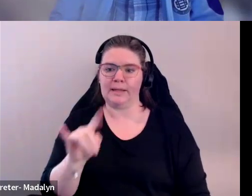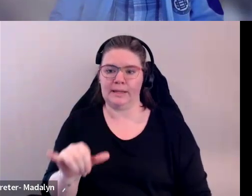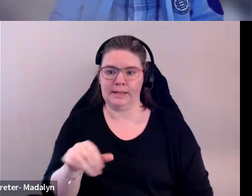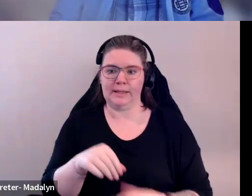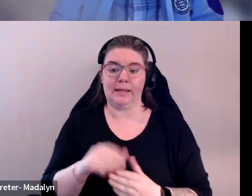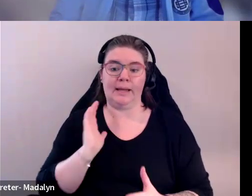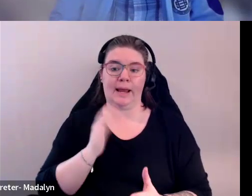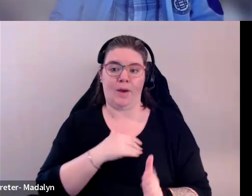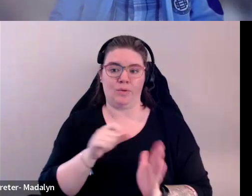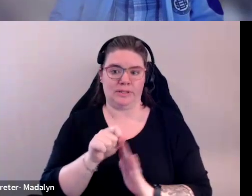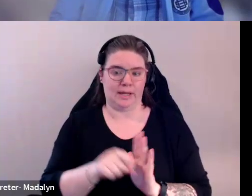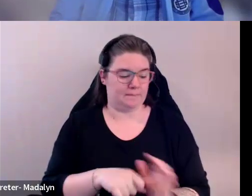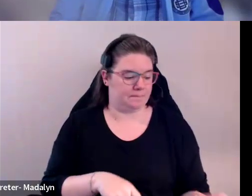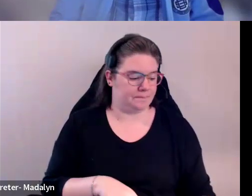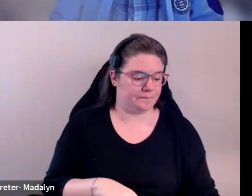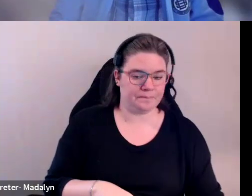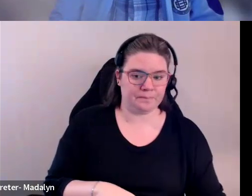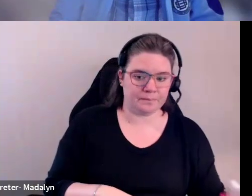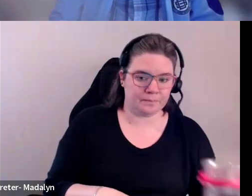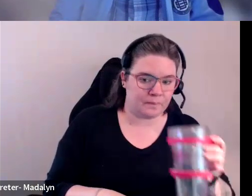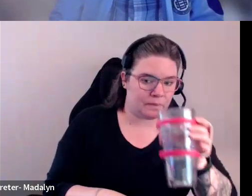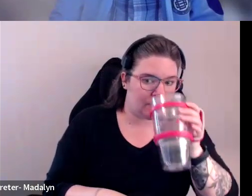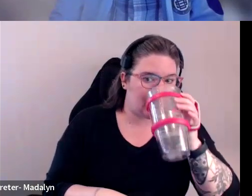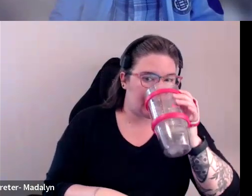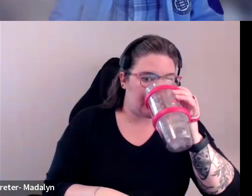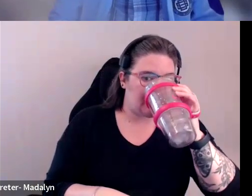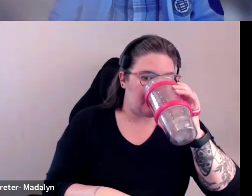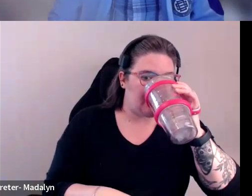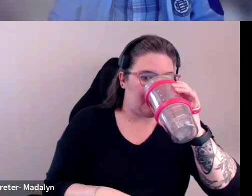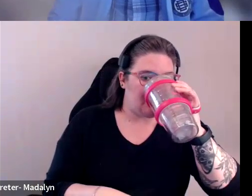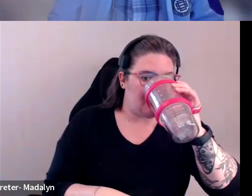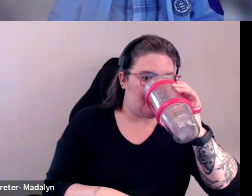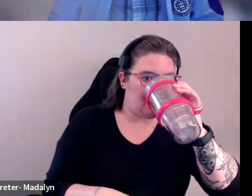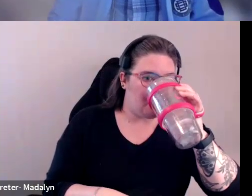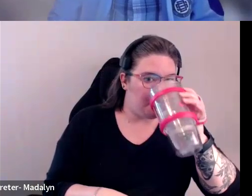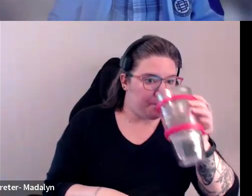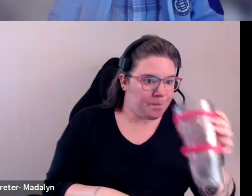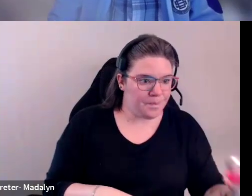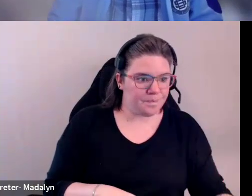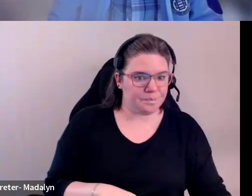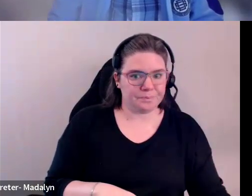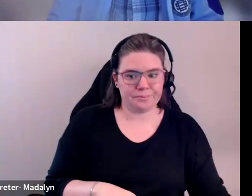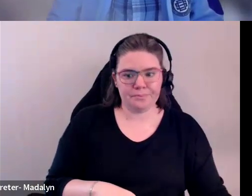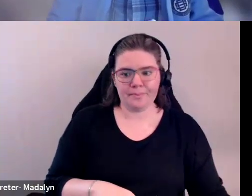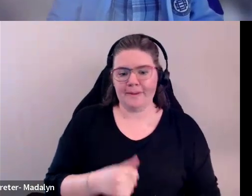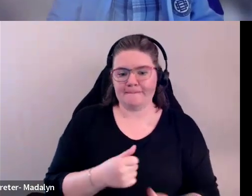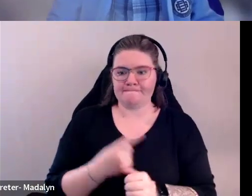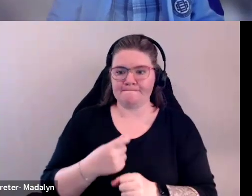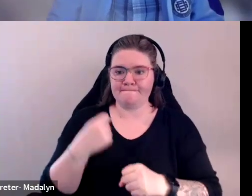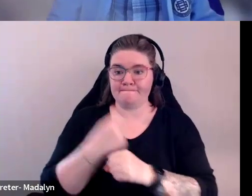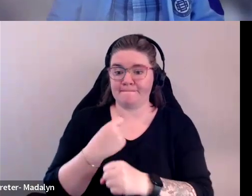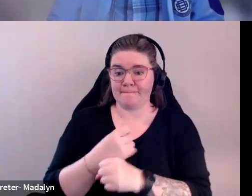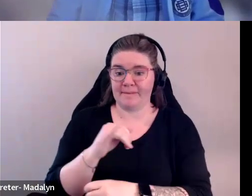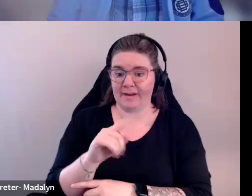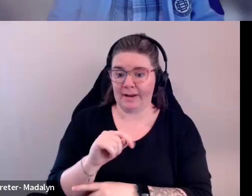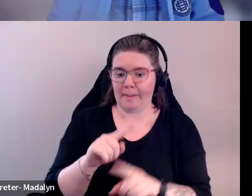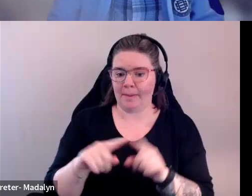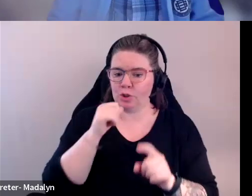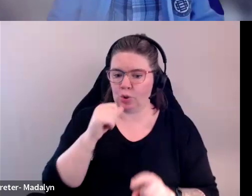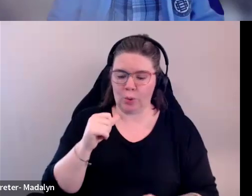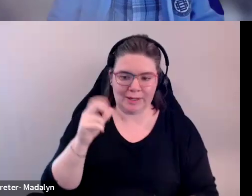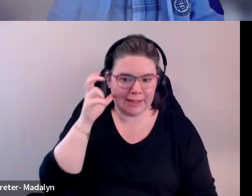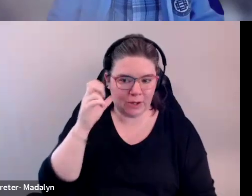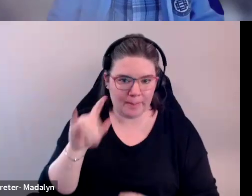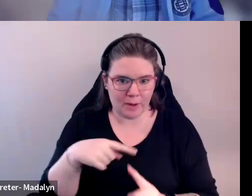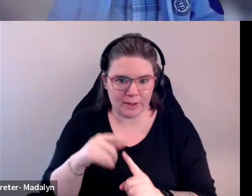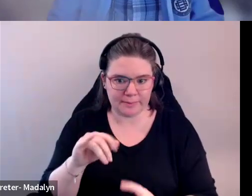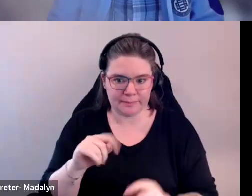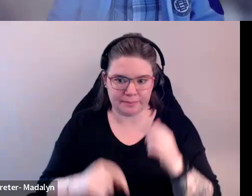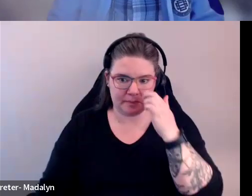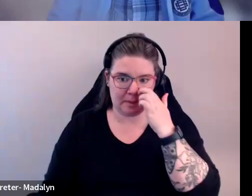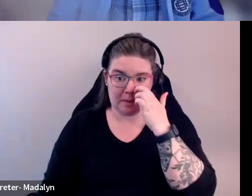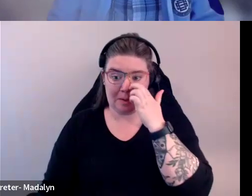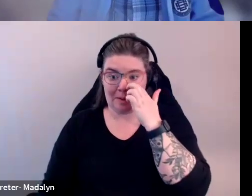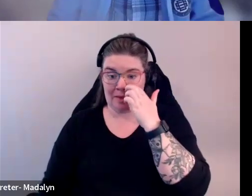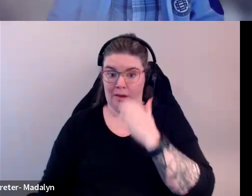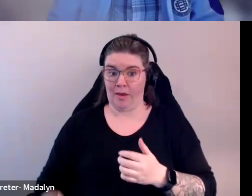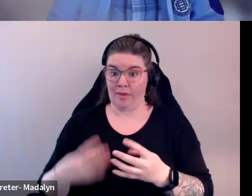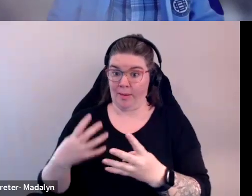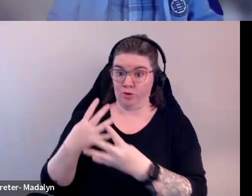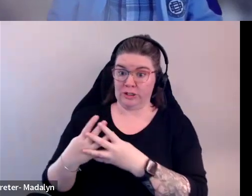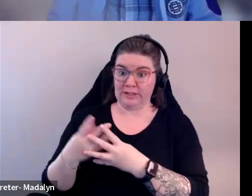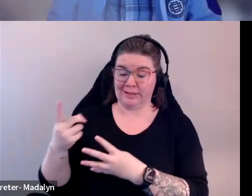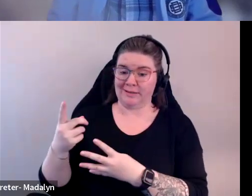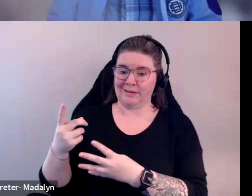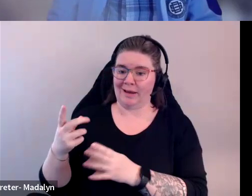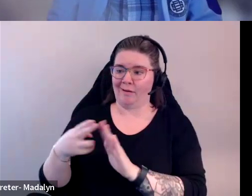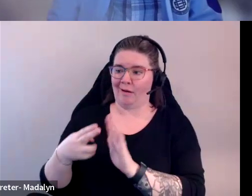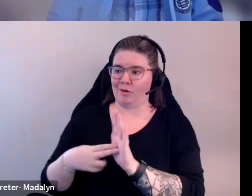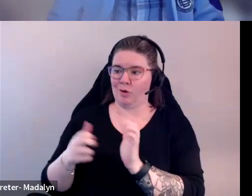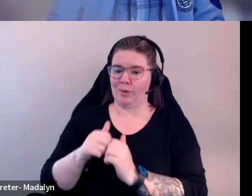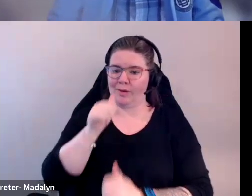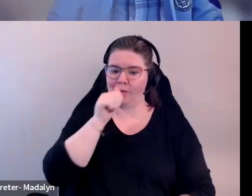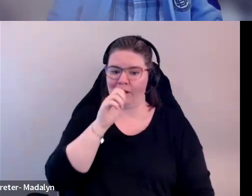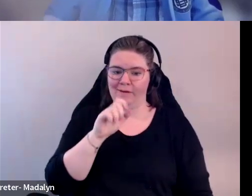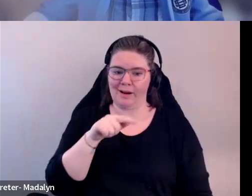Tom Olin: Because every most everyone's fighting it except you don't hear about it, you know? Because they are contracted and the prisons are contracted with private equity and the healthcare, and then the